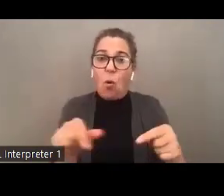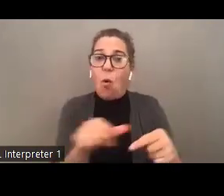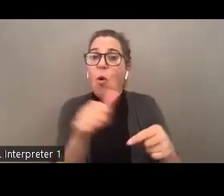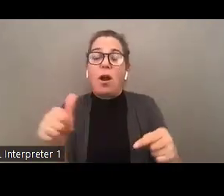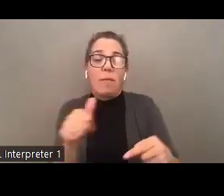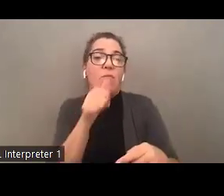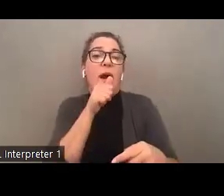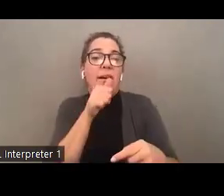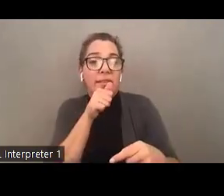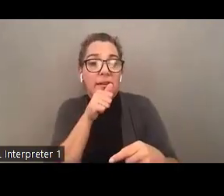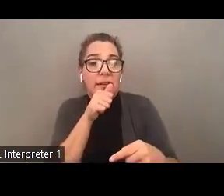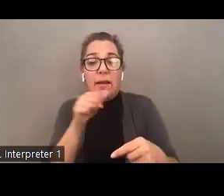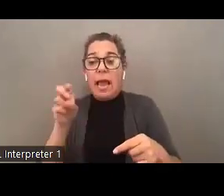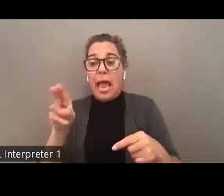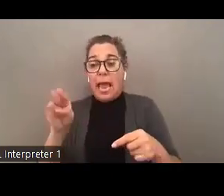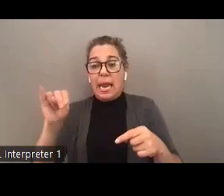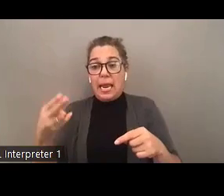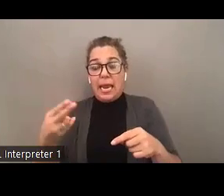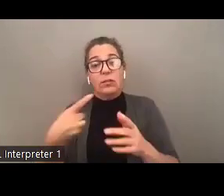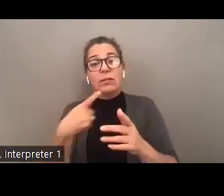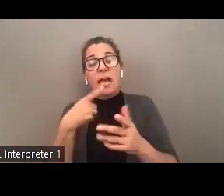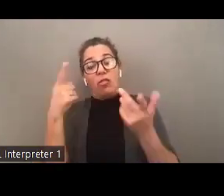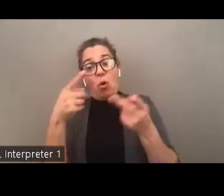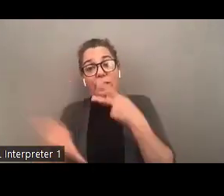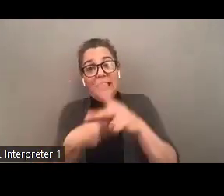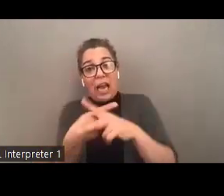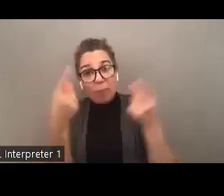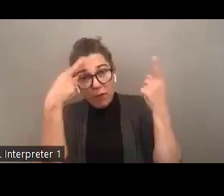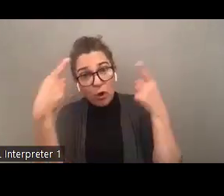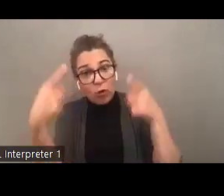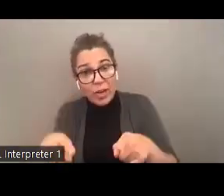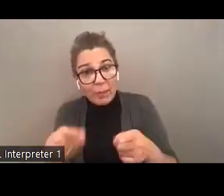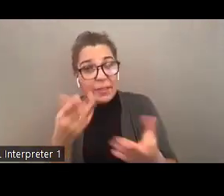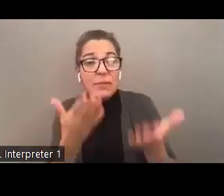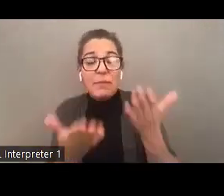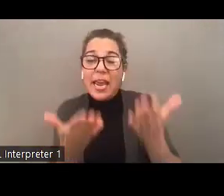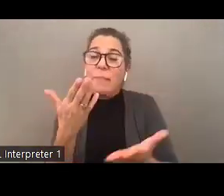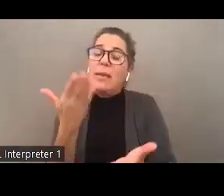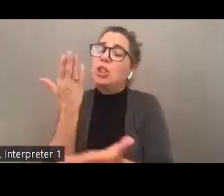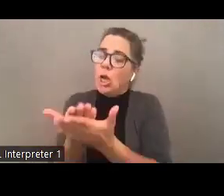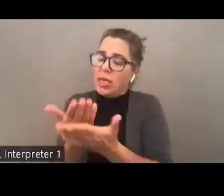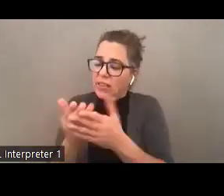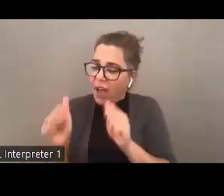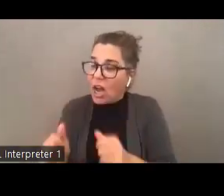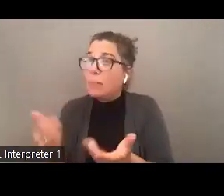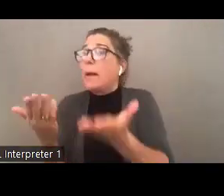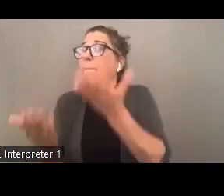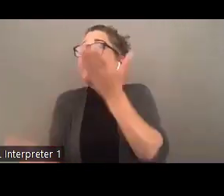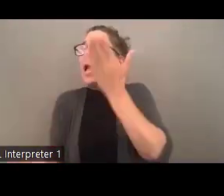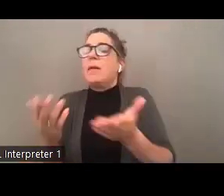And NIH has indicated that such agreements may be potentially justifiable, but researchers are advised to consult